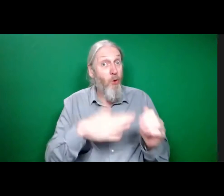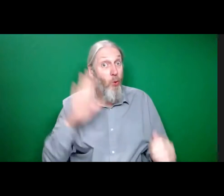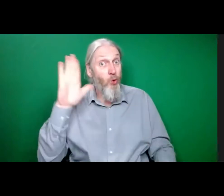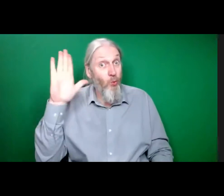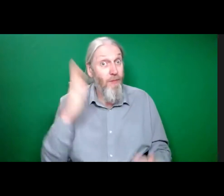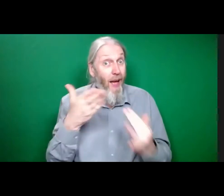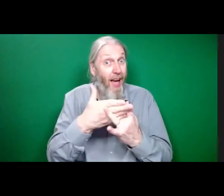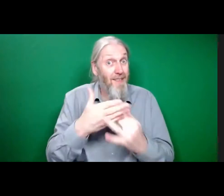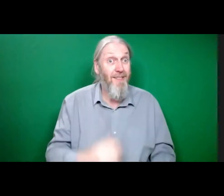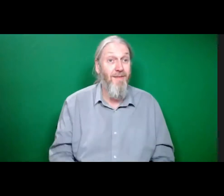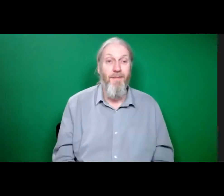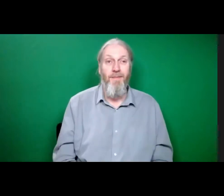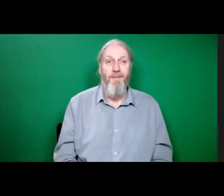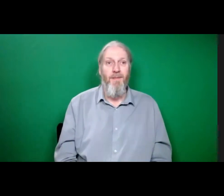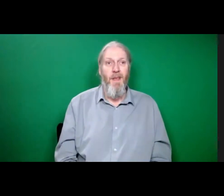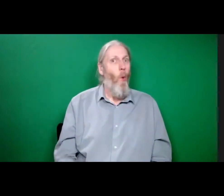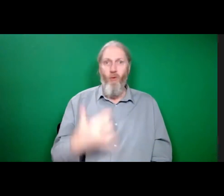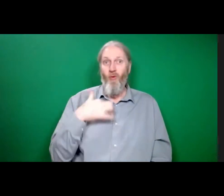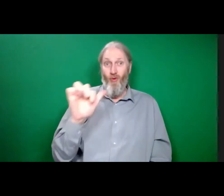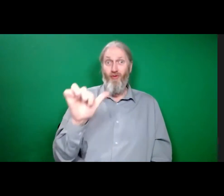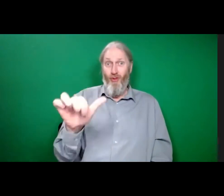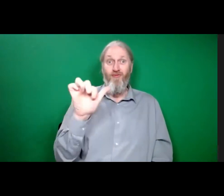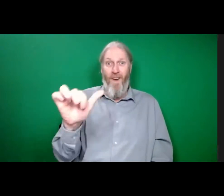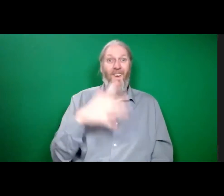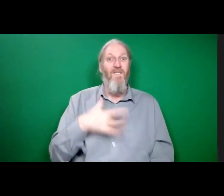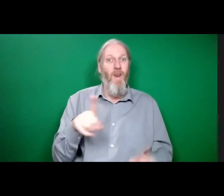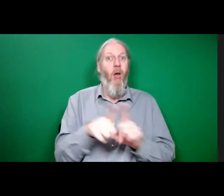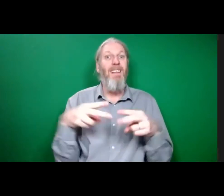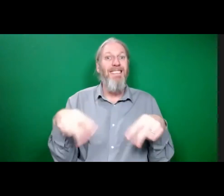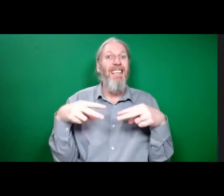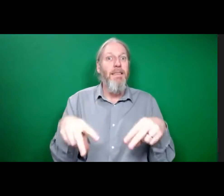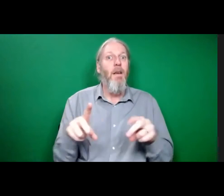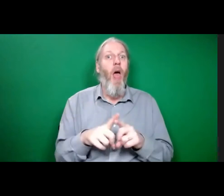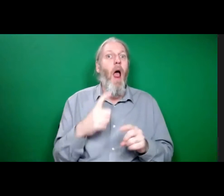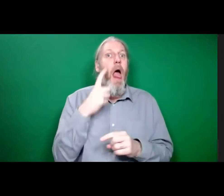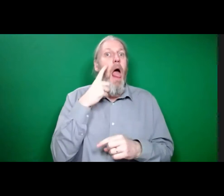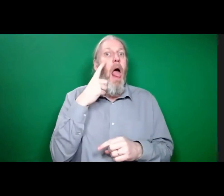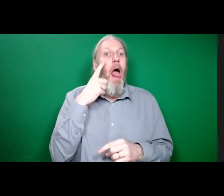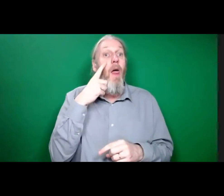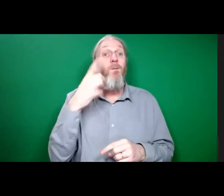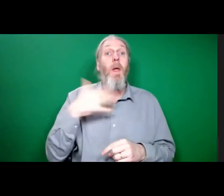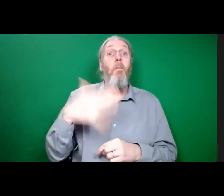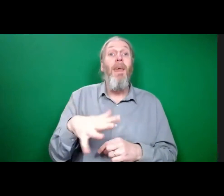by the people in the room and not be an agenda set by somebody else. Thank you.